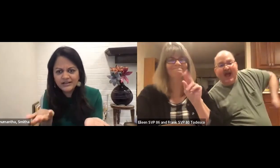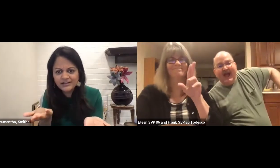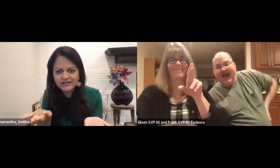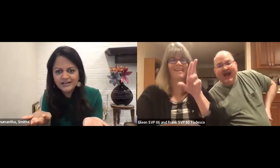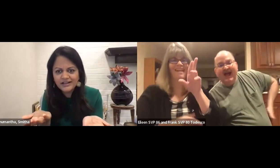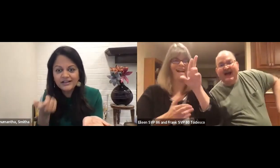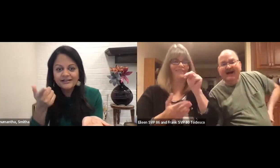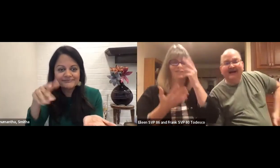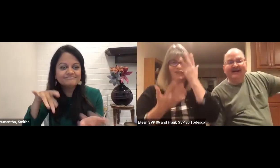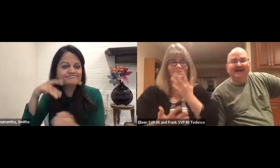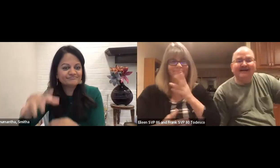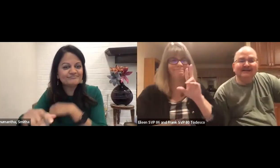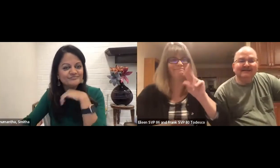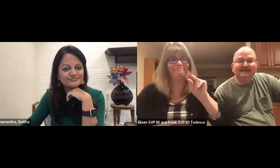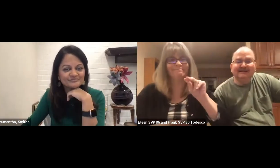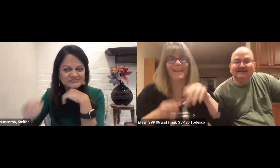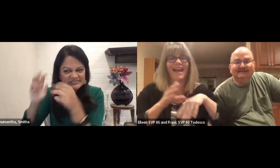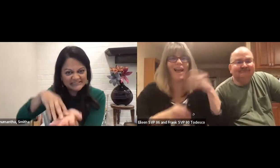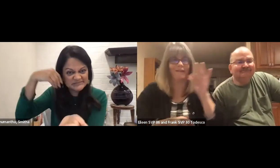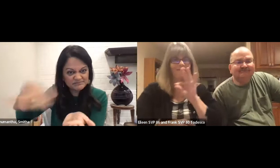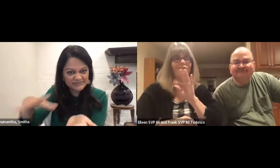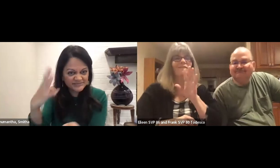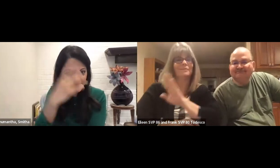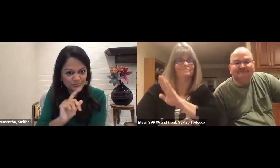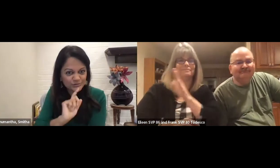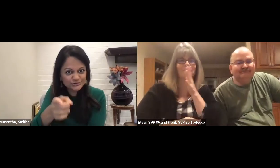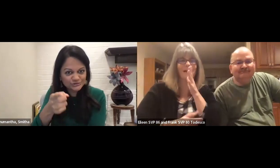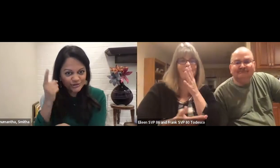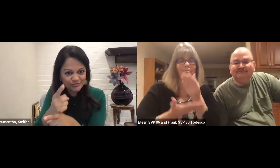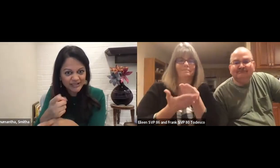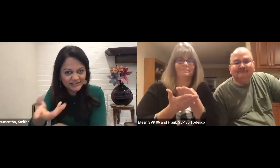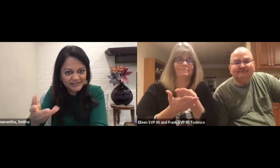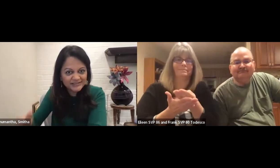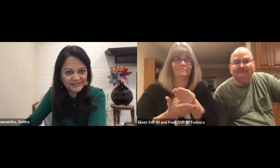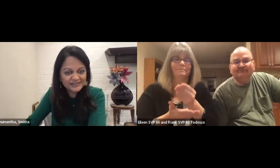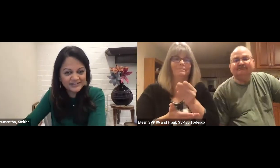Is that something that you pay for out-of-pocket? Unfortunately, no. It's all out of pocket.